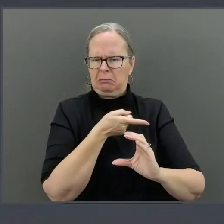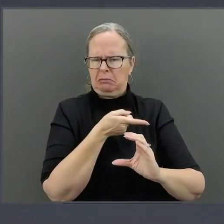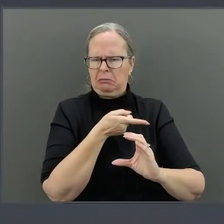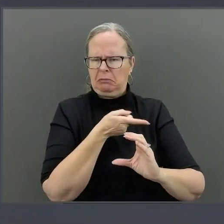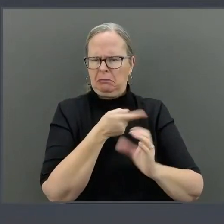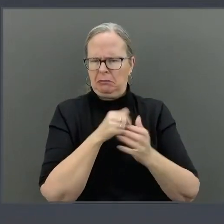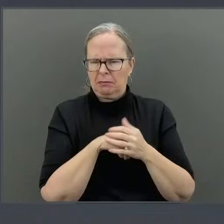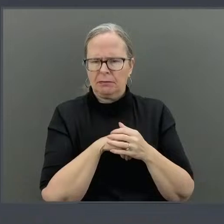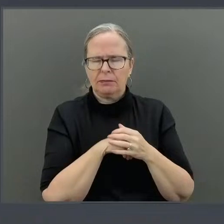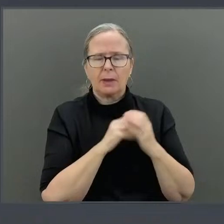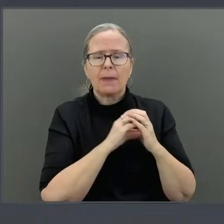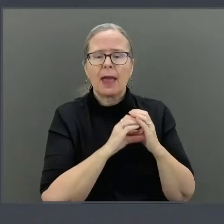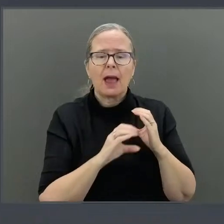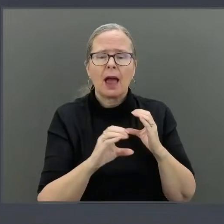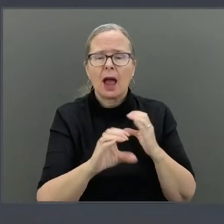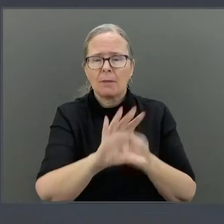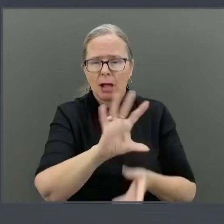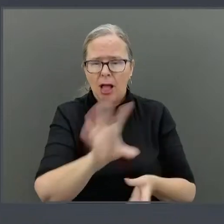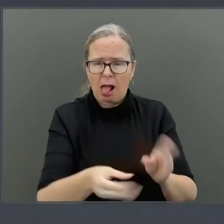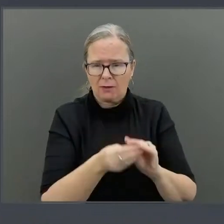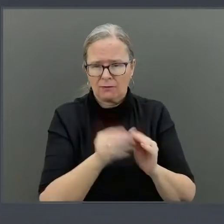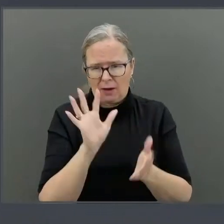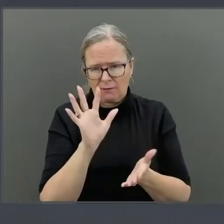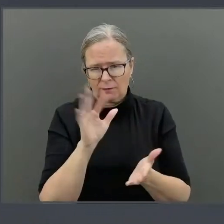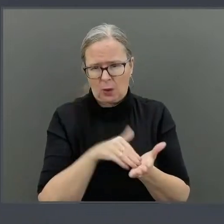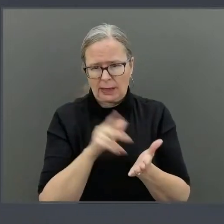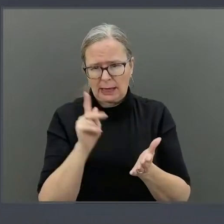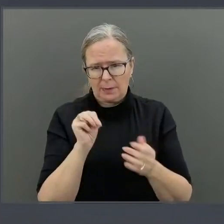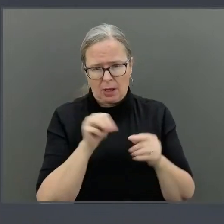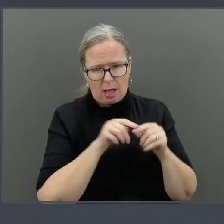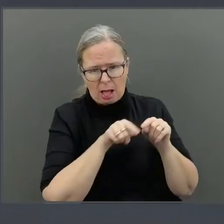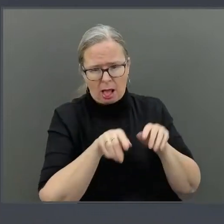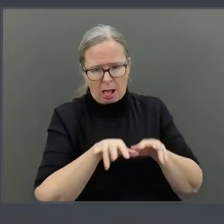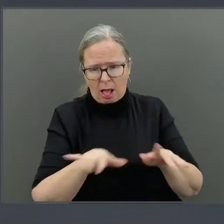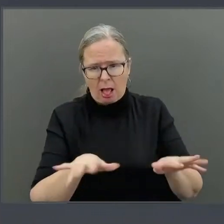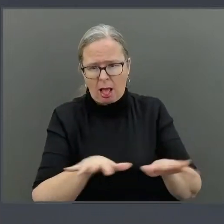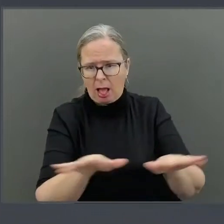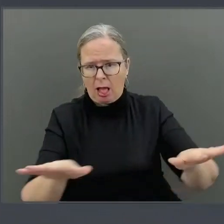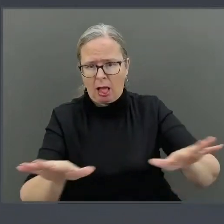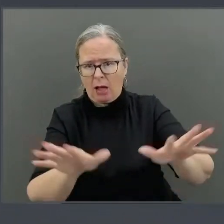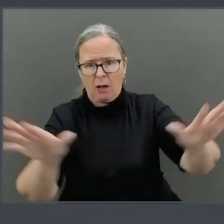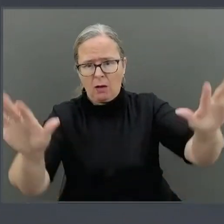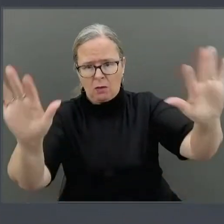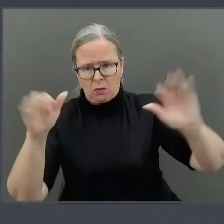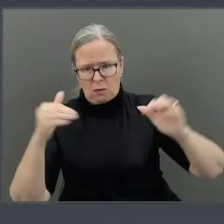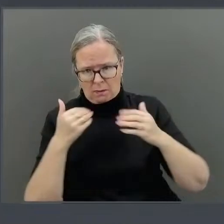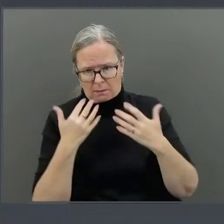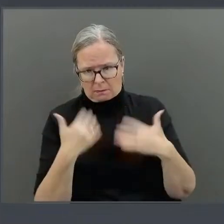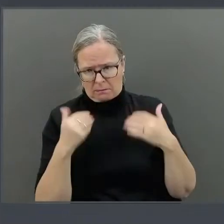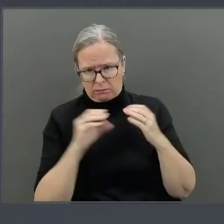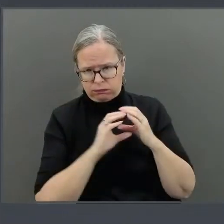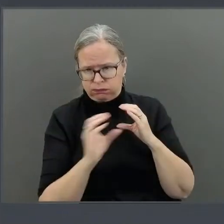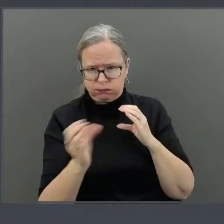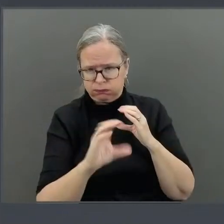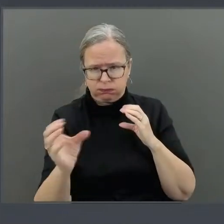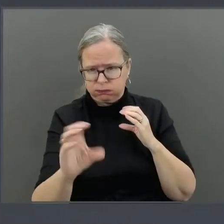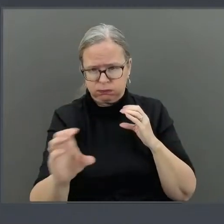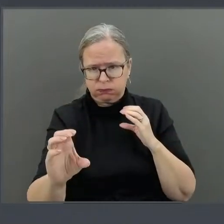10 km uh in the network so we have uh of this specific uh the specification of this type of